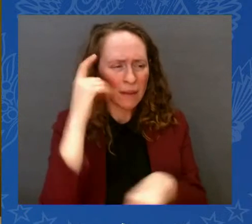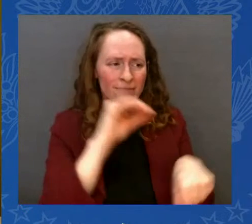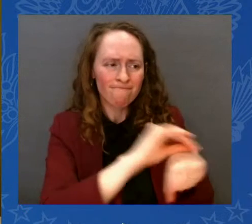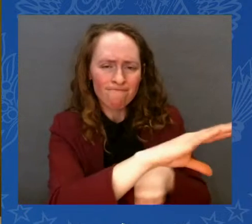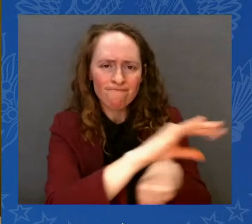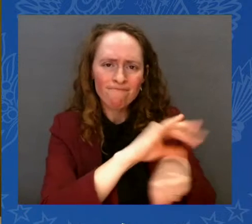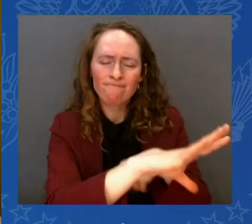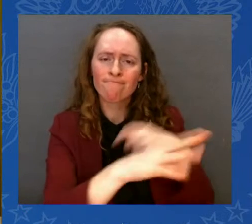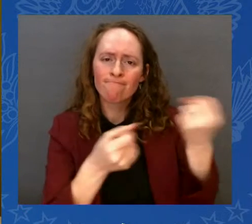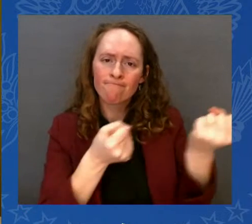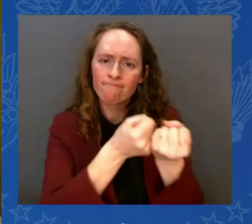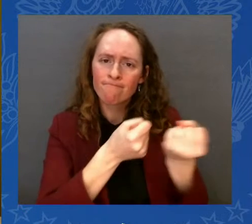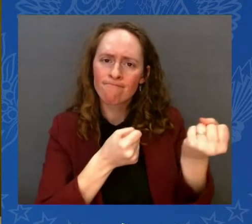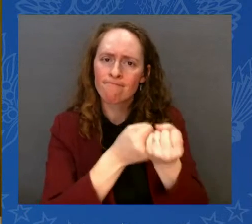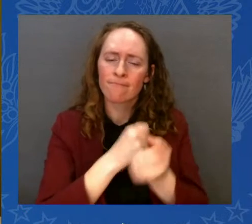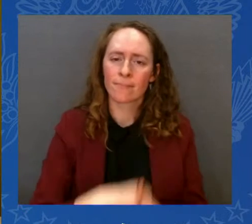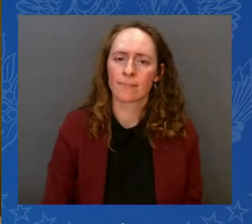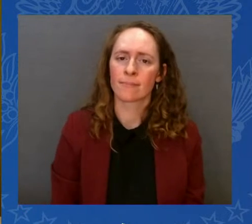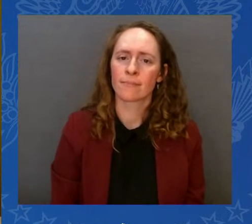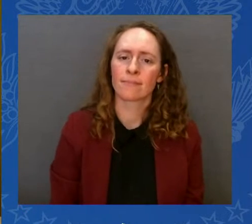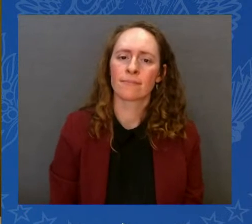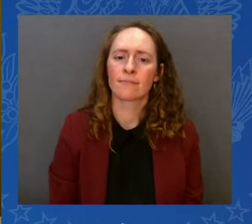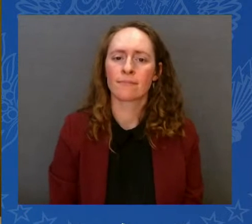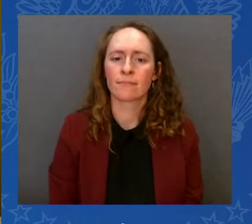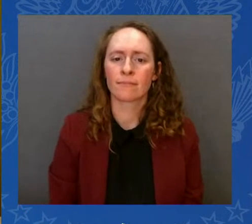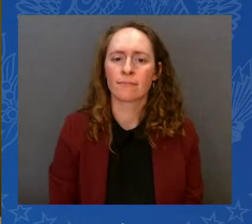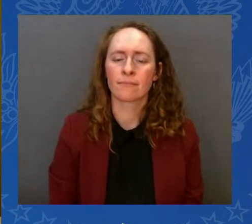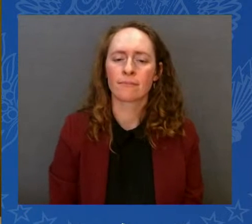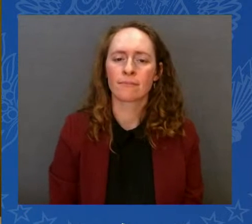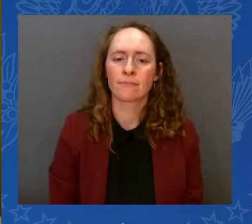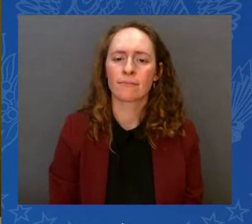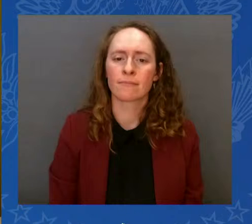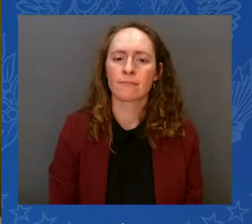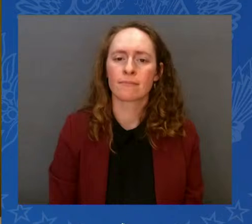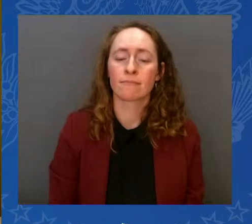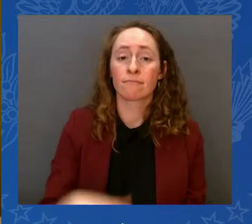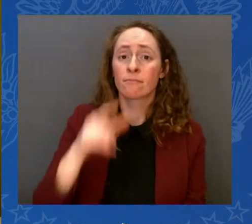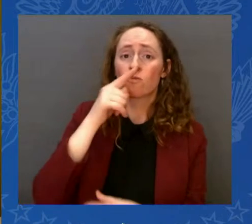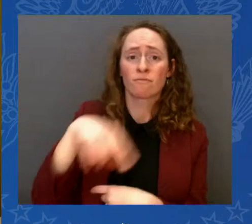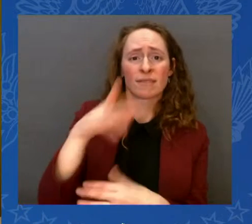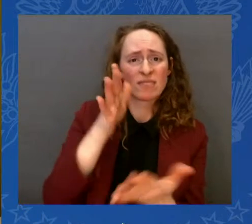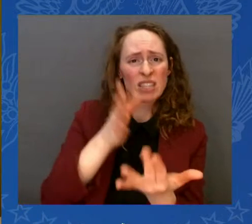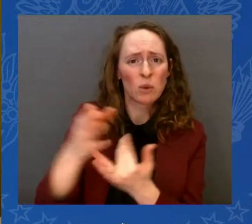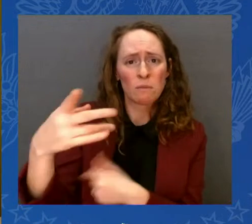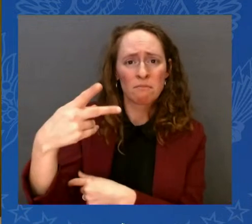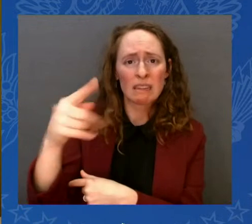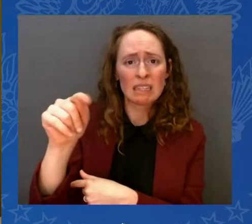I mean, it's real. It's consequential. Two billion of that was for young people in particular,